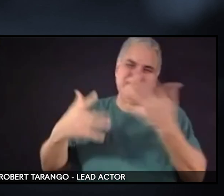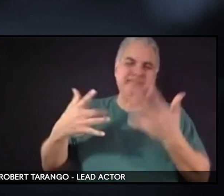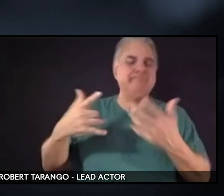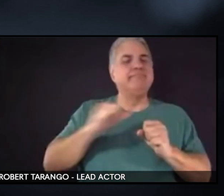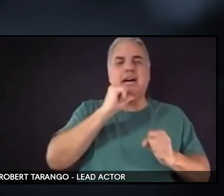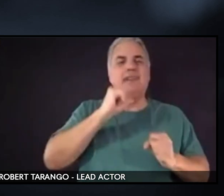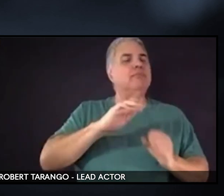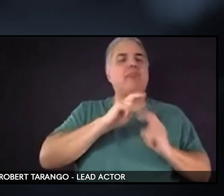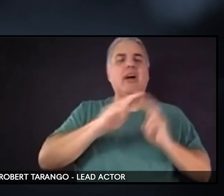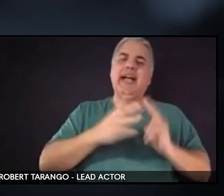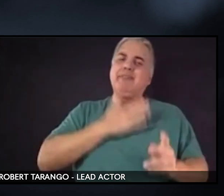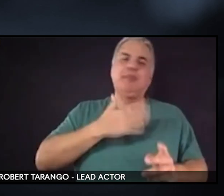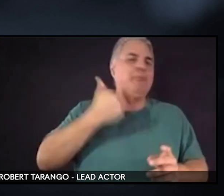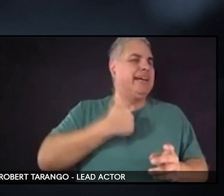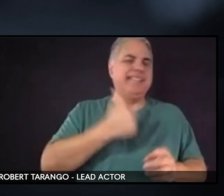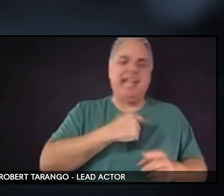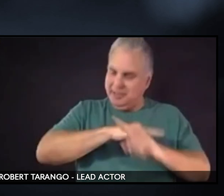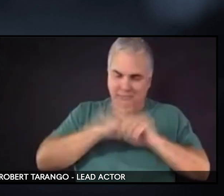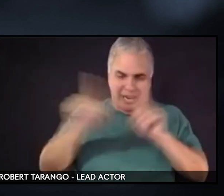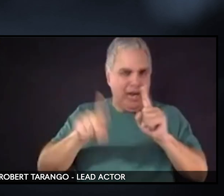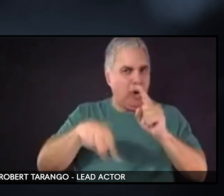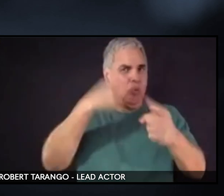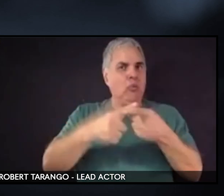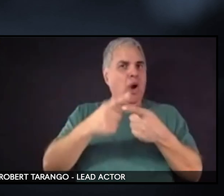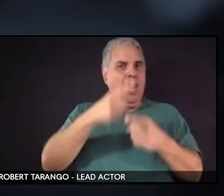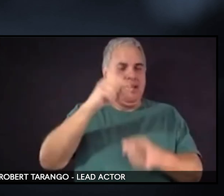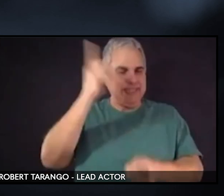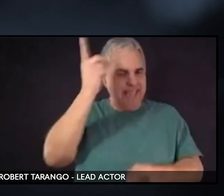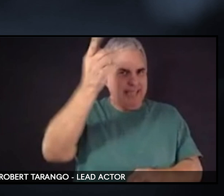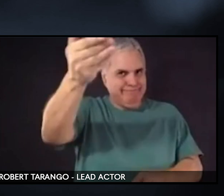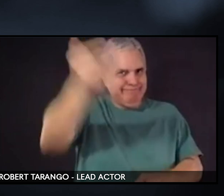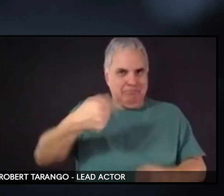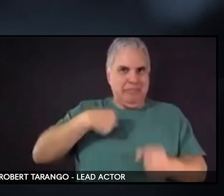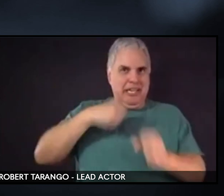bumps in the road just like everybody else. You know. I, wasn't really very